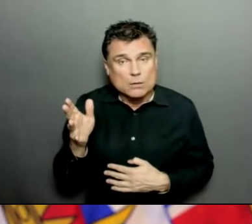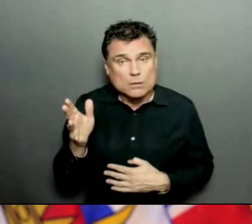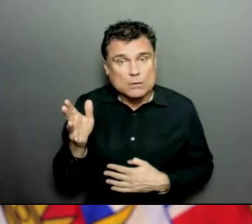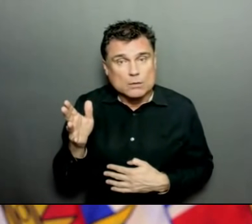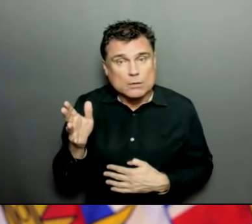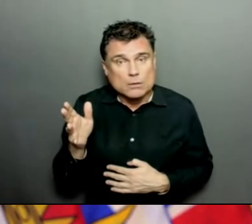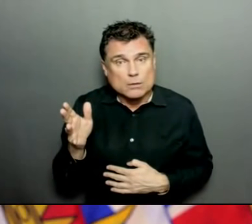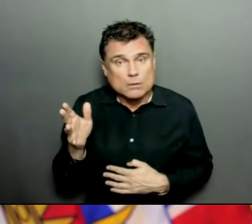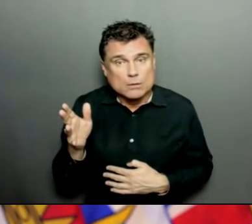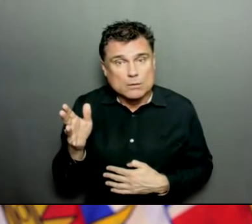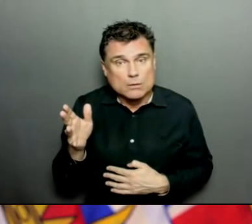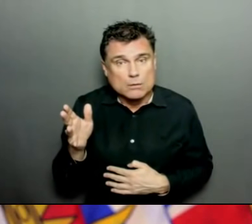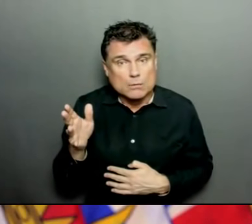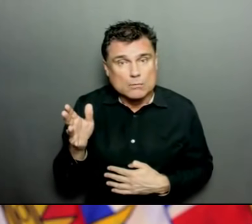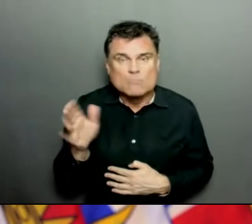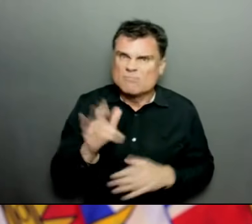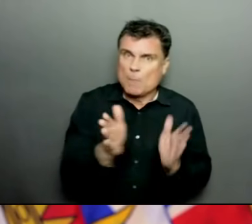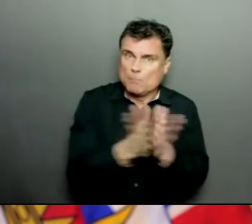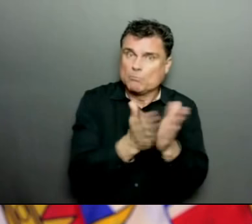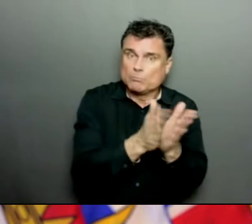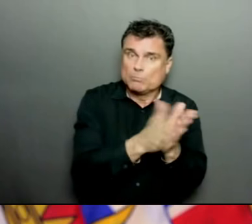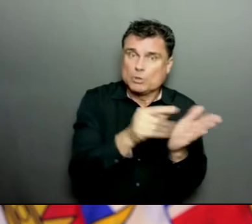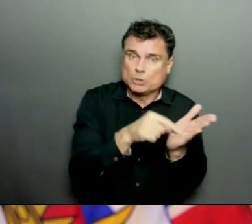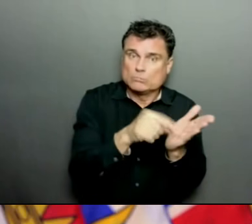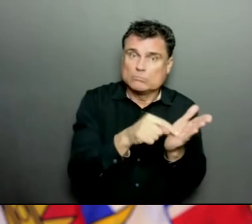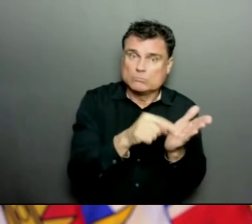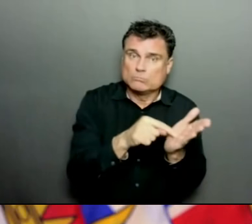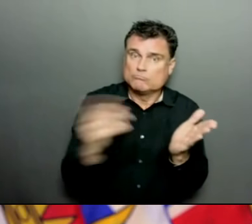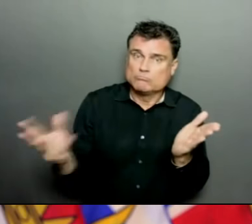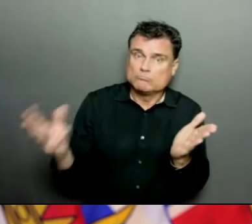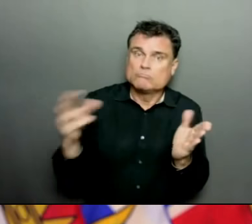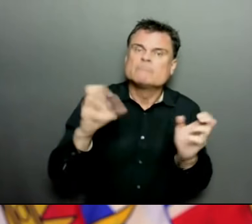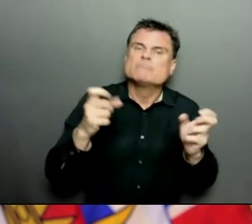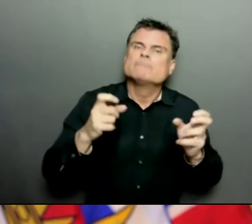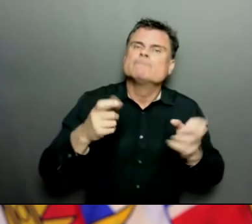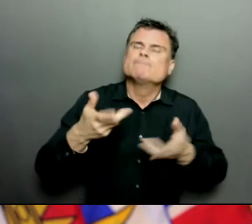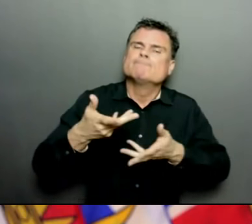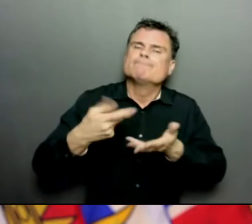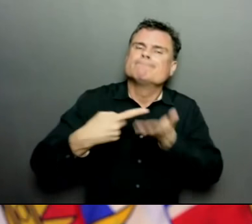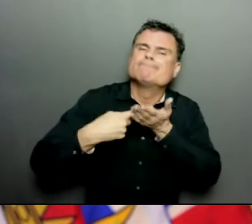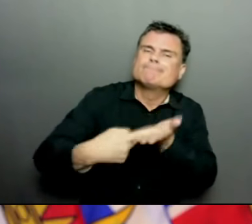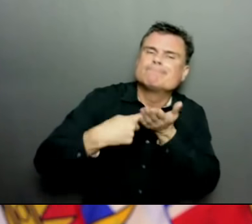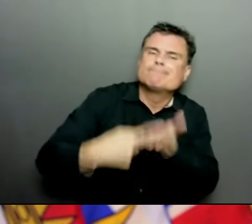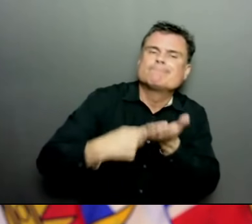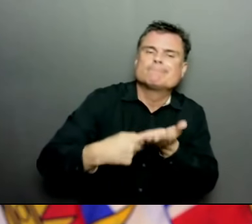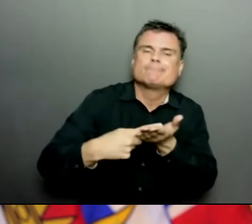Dix, how in this book you sort of deal with reaching all reporting on, shall we say, the